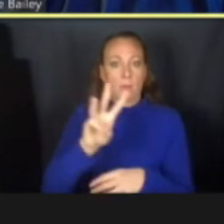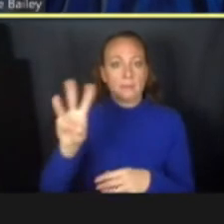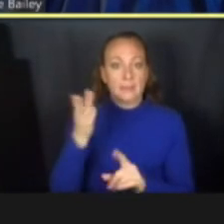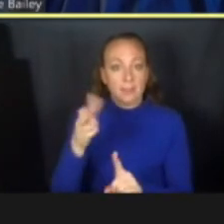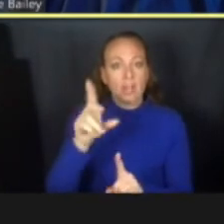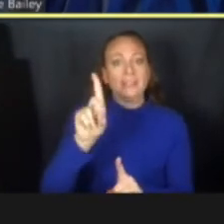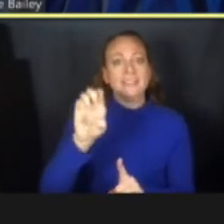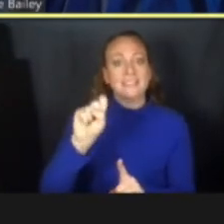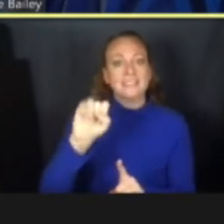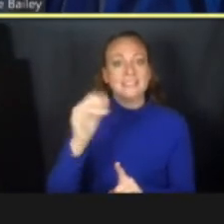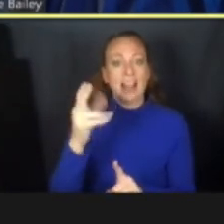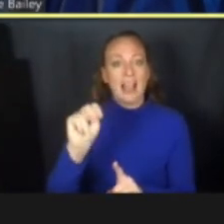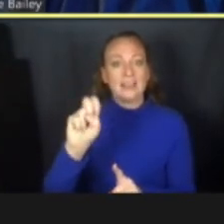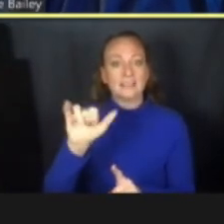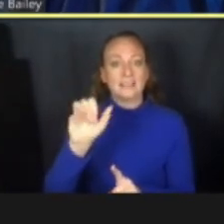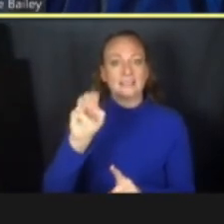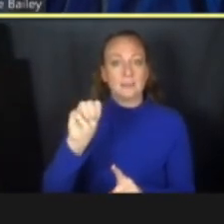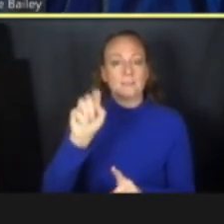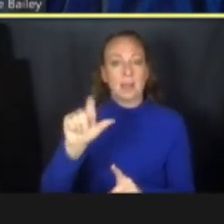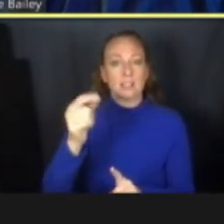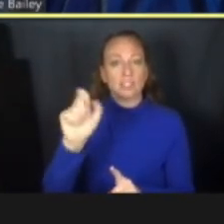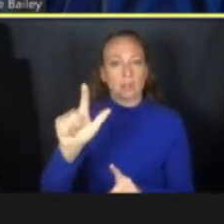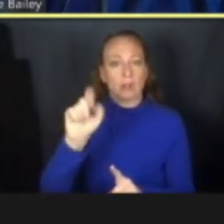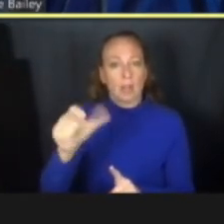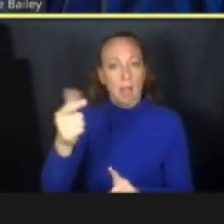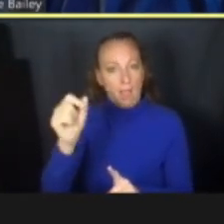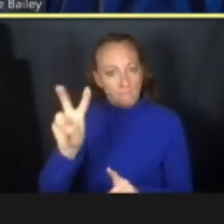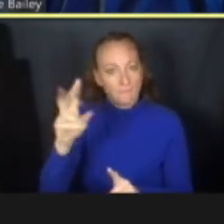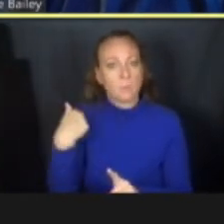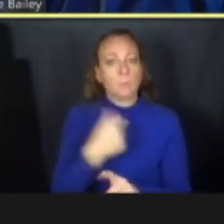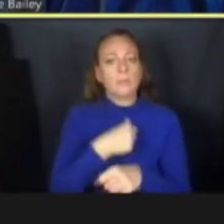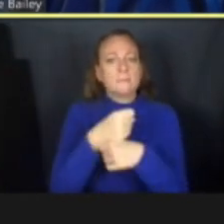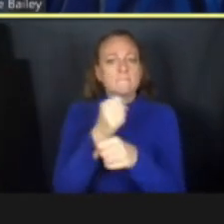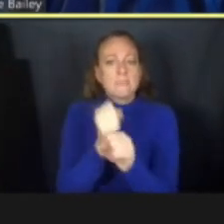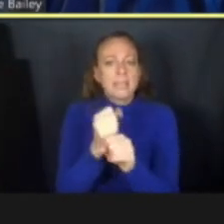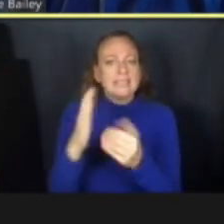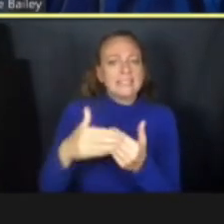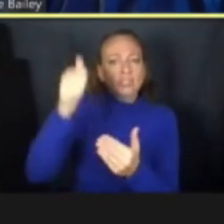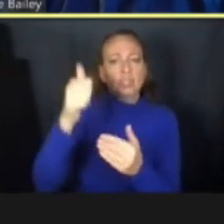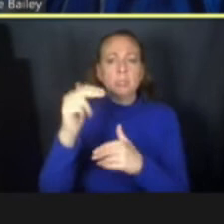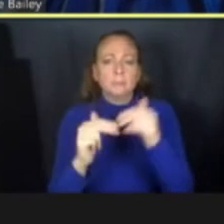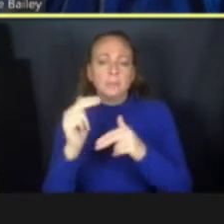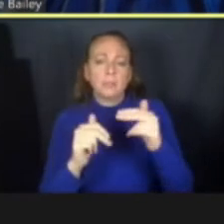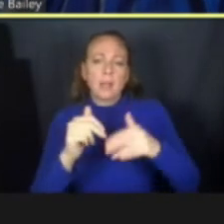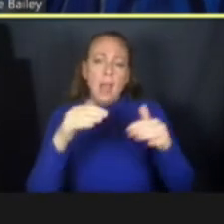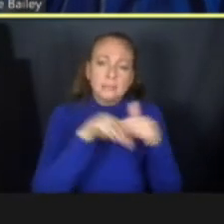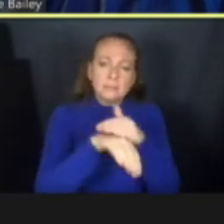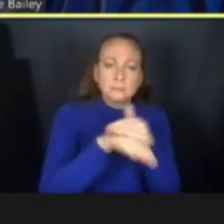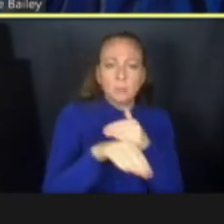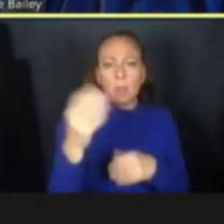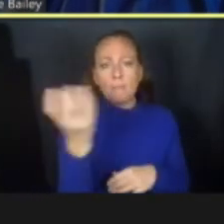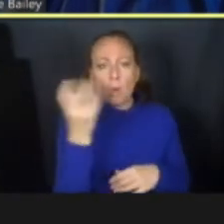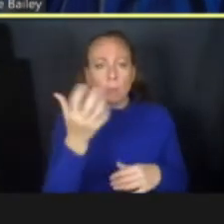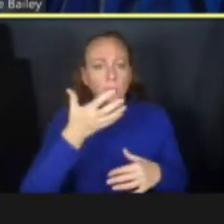A design system for the federal government, we make it easier to build accessible, mobile friendly government websites, for the American public.